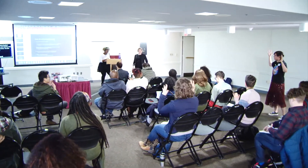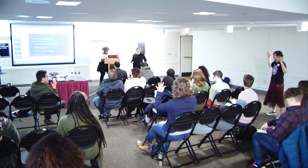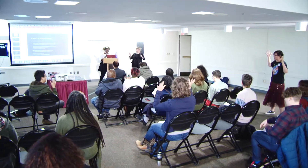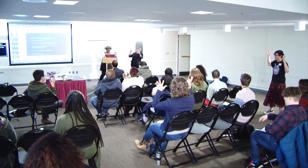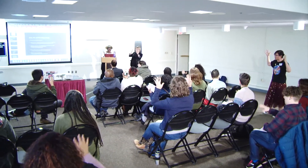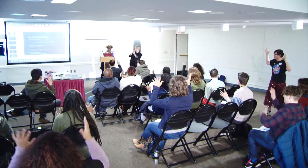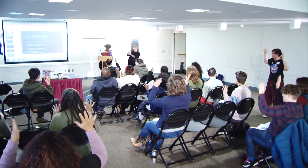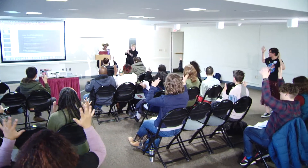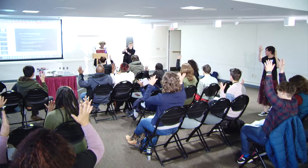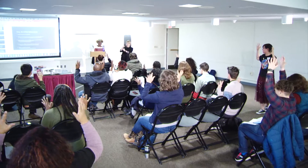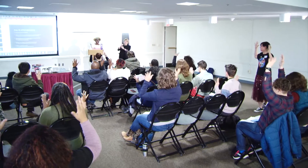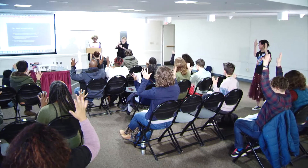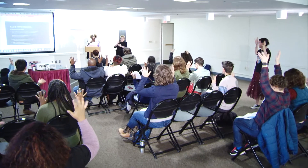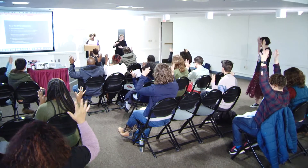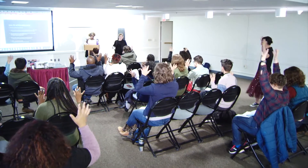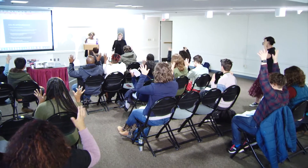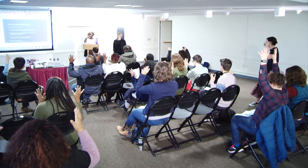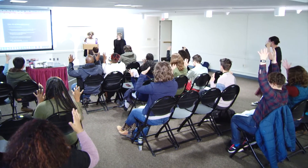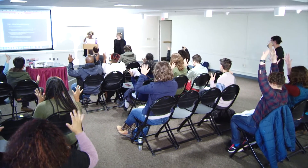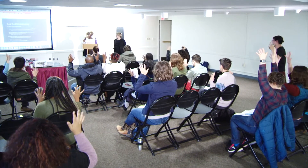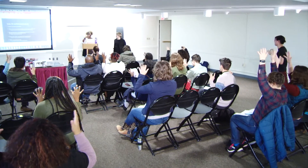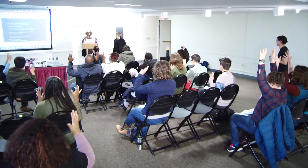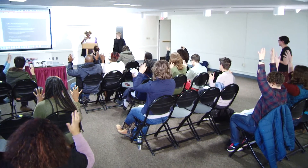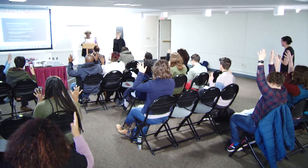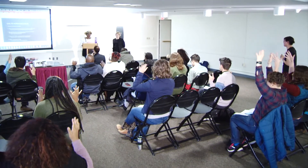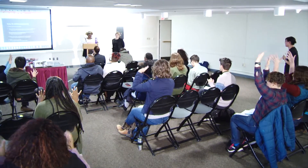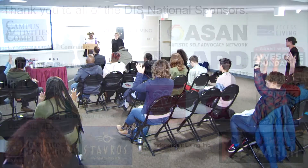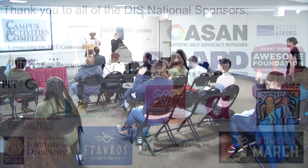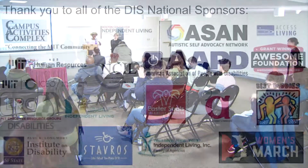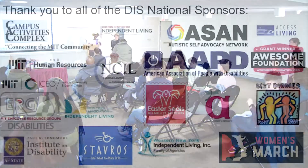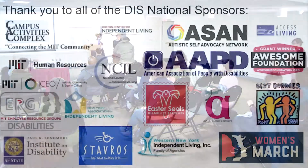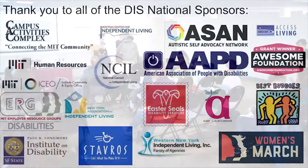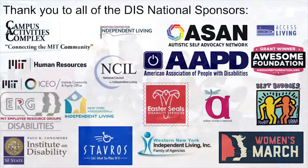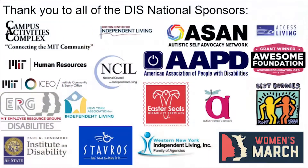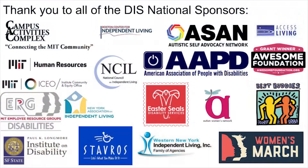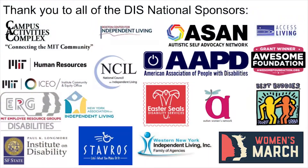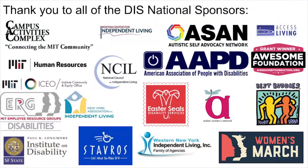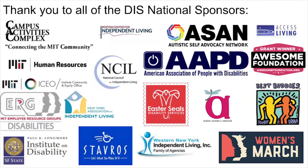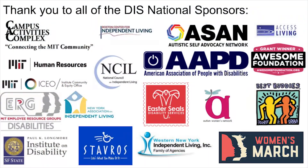thank you? Thank you.